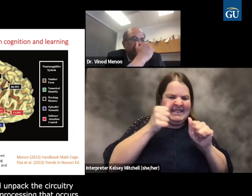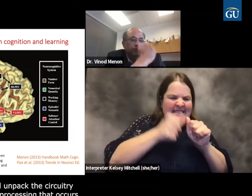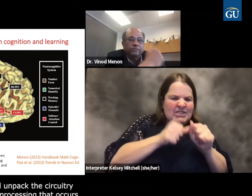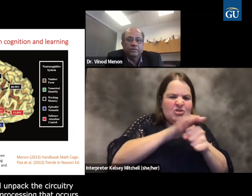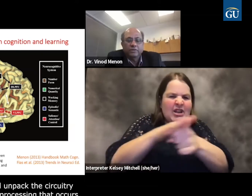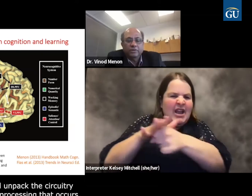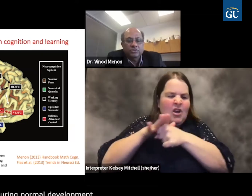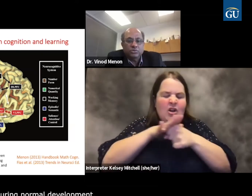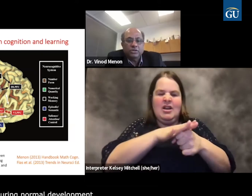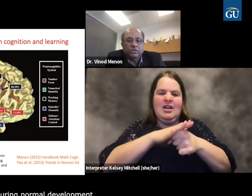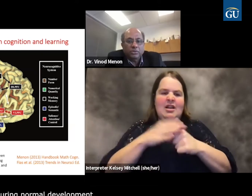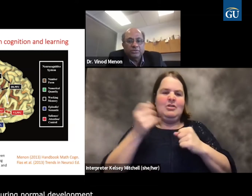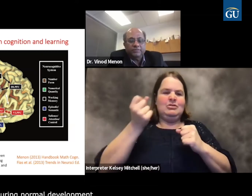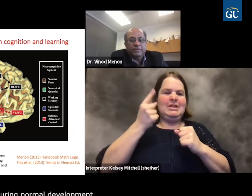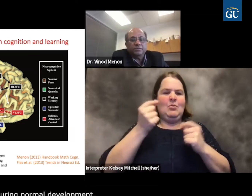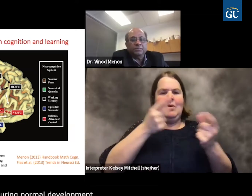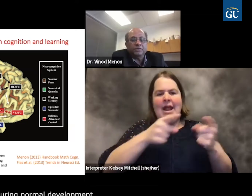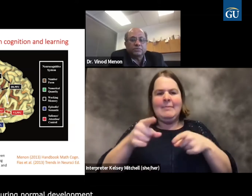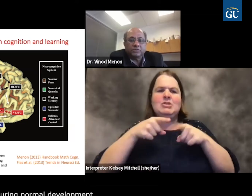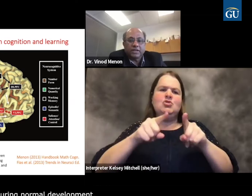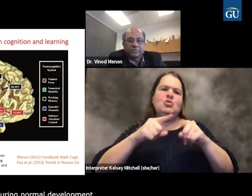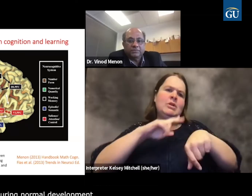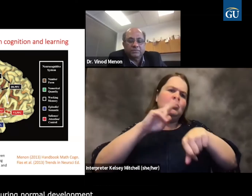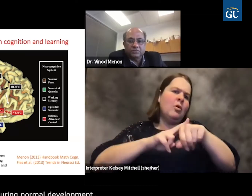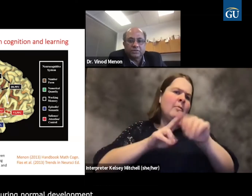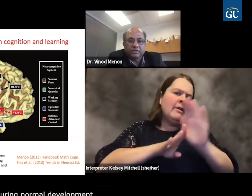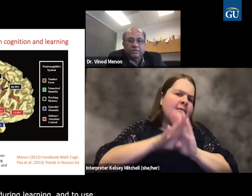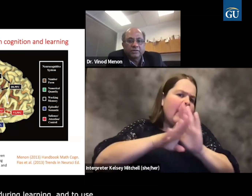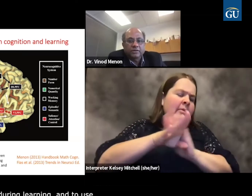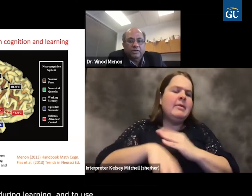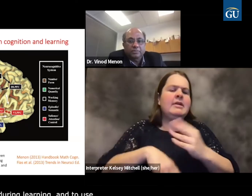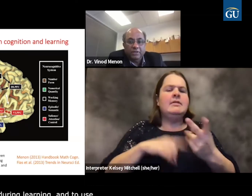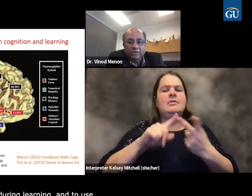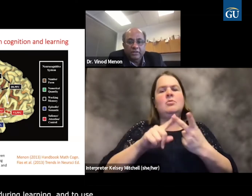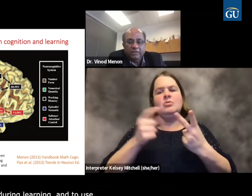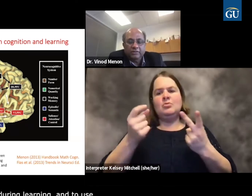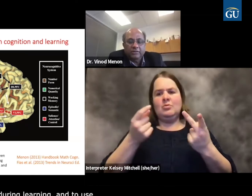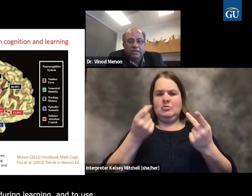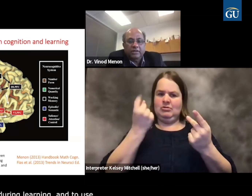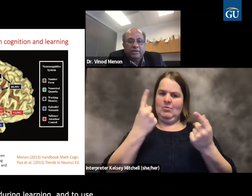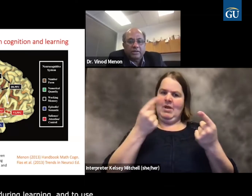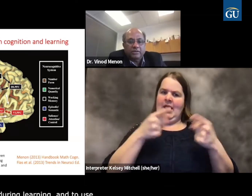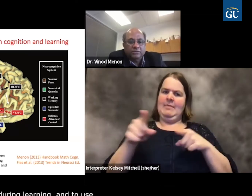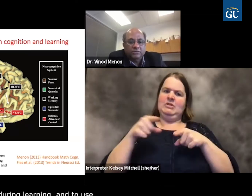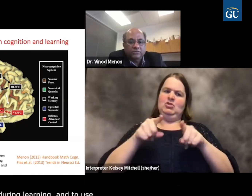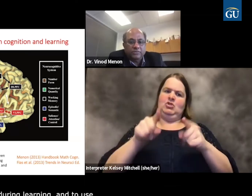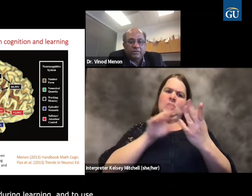occurs what happens during normal development what happens during